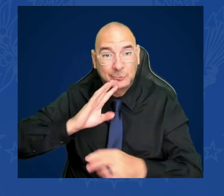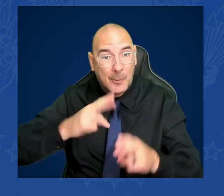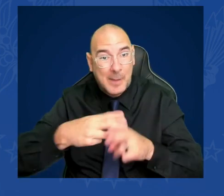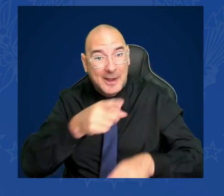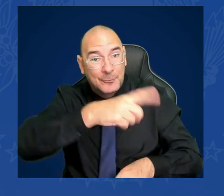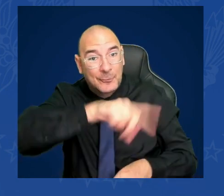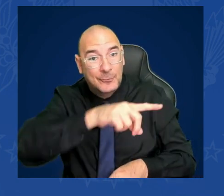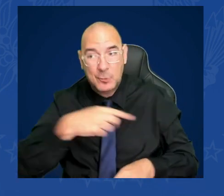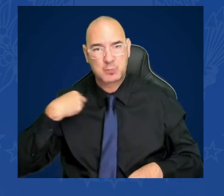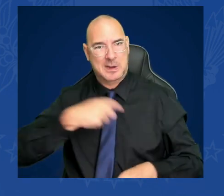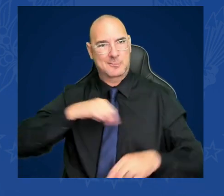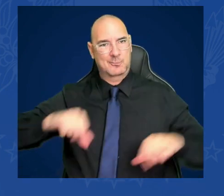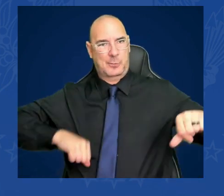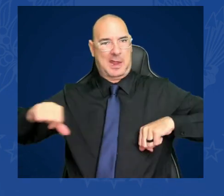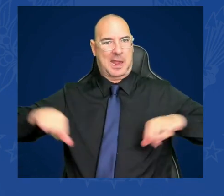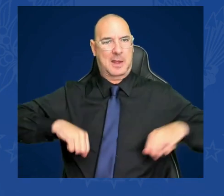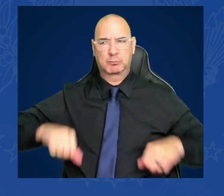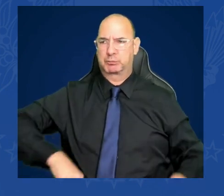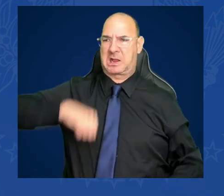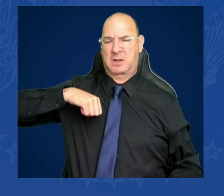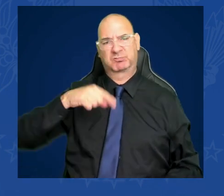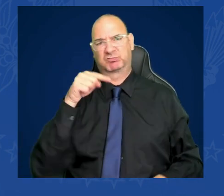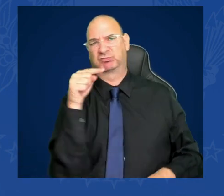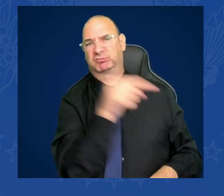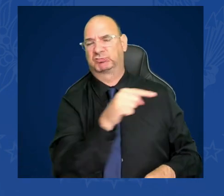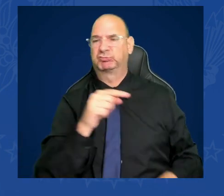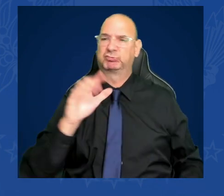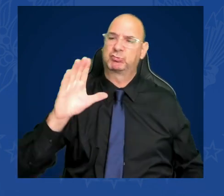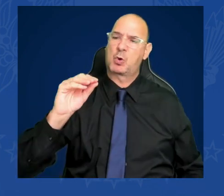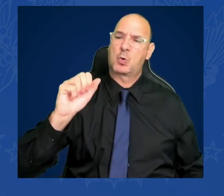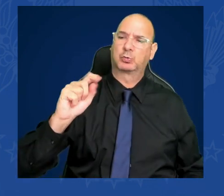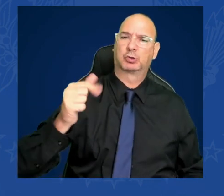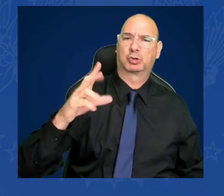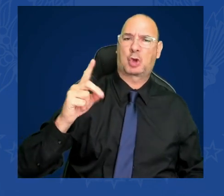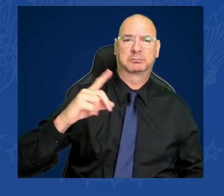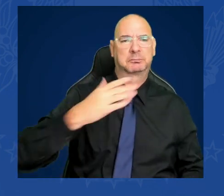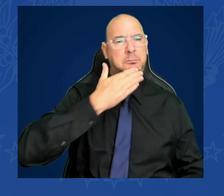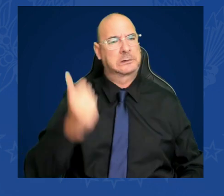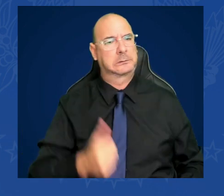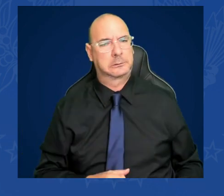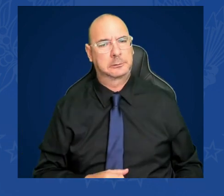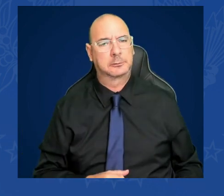I informed them that we are sending a new cutter to Southeast Asia to serve as a training platform;